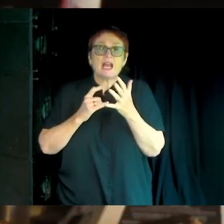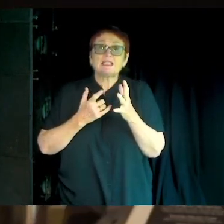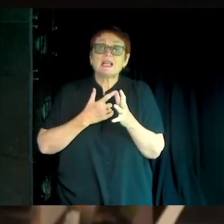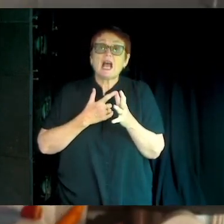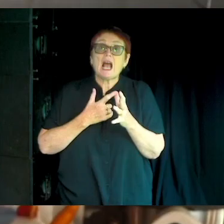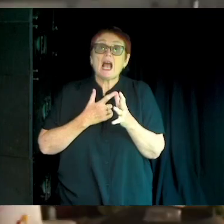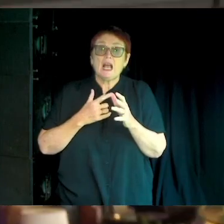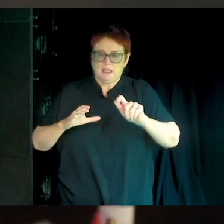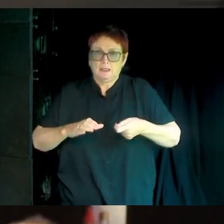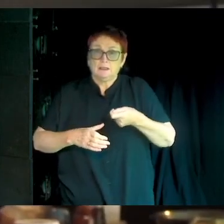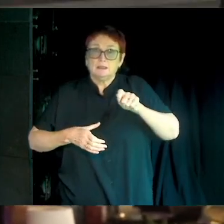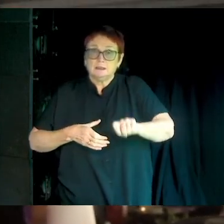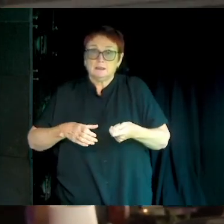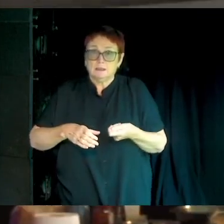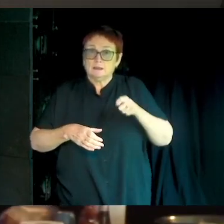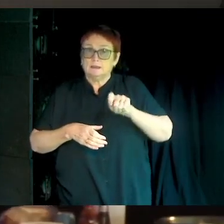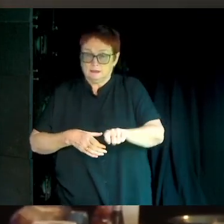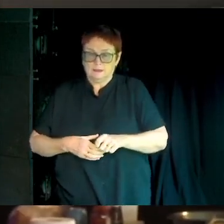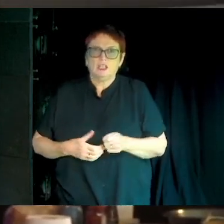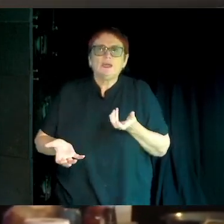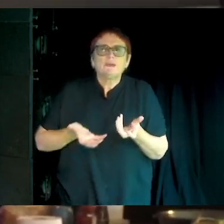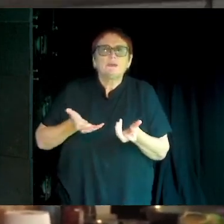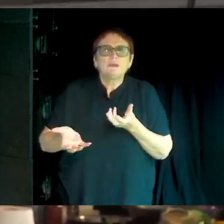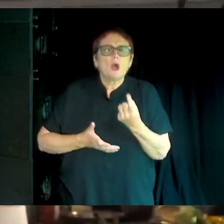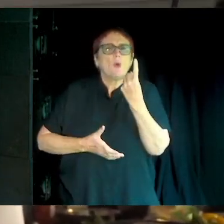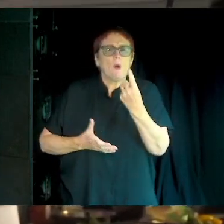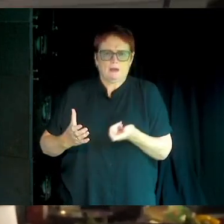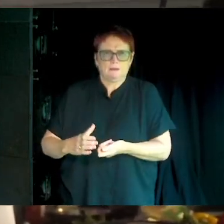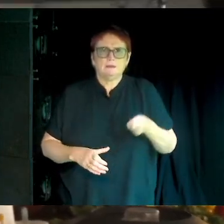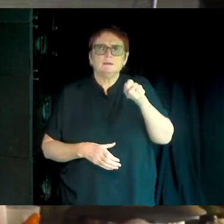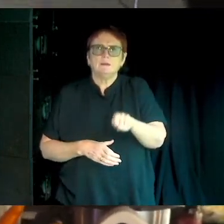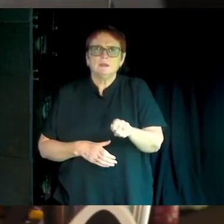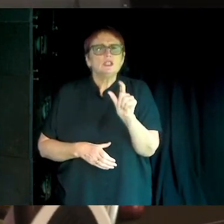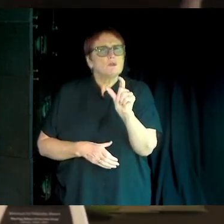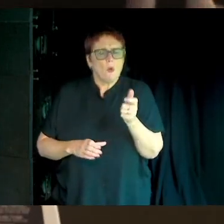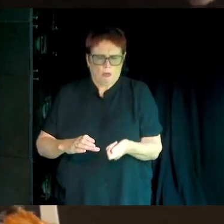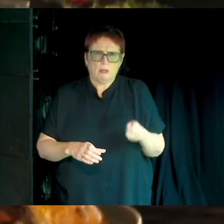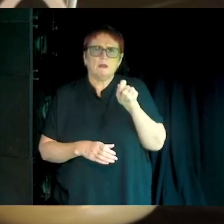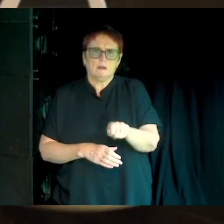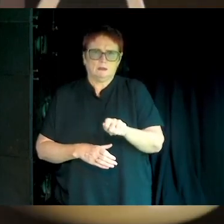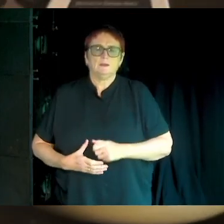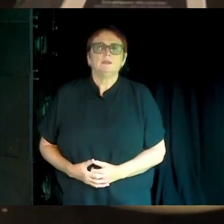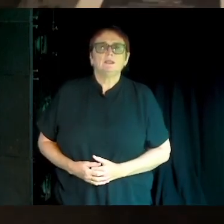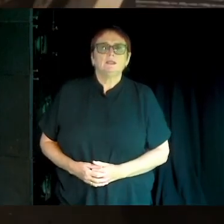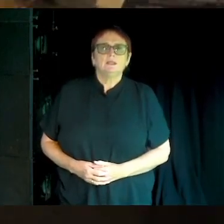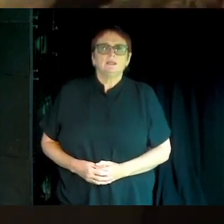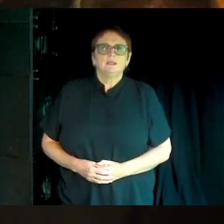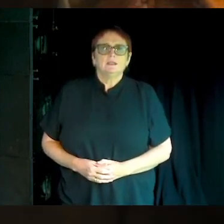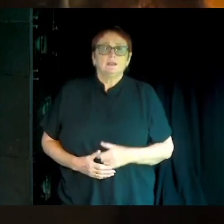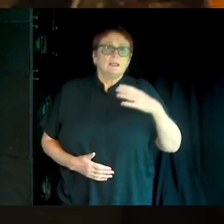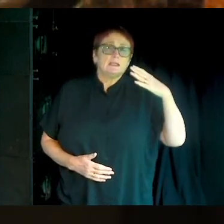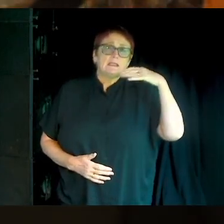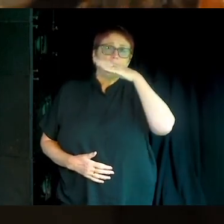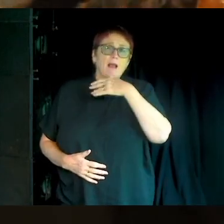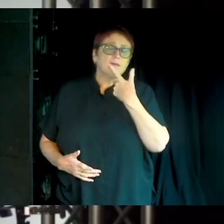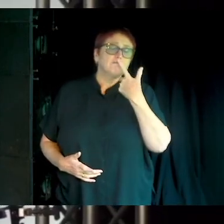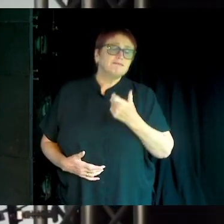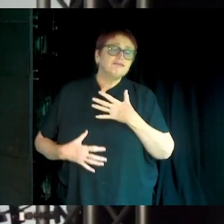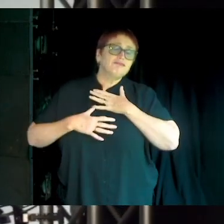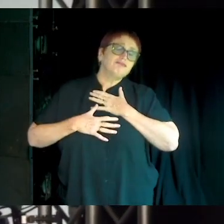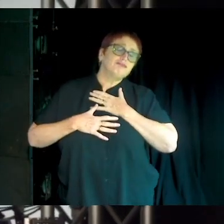of the base when I stir-fried it I put just one spoon very small spoon oh the smell so can you